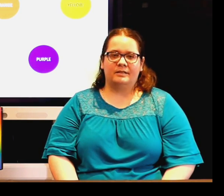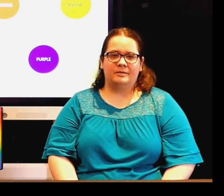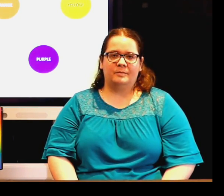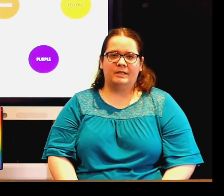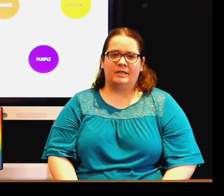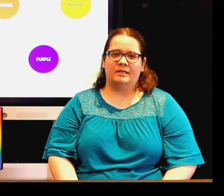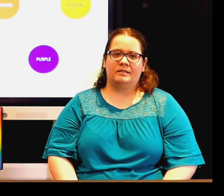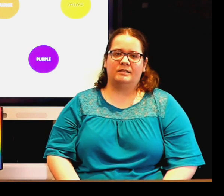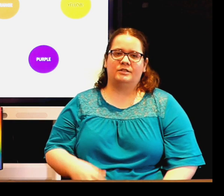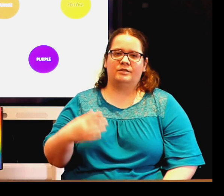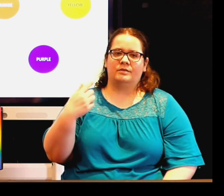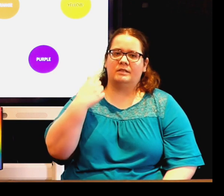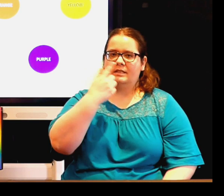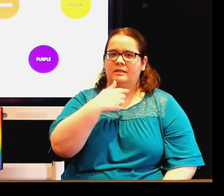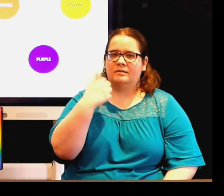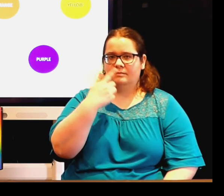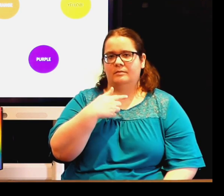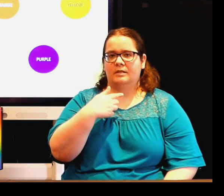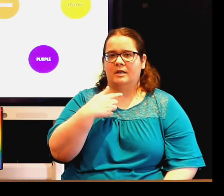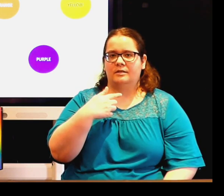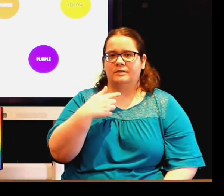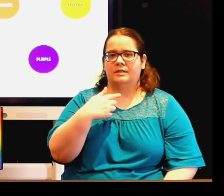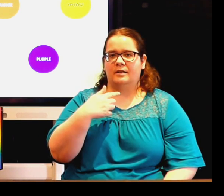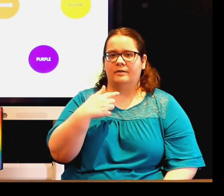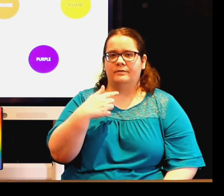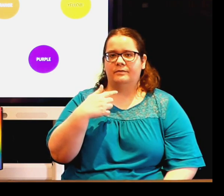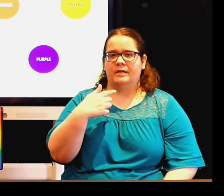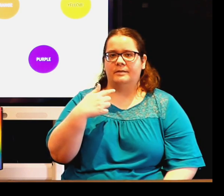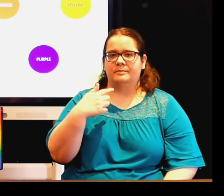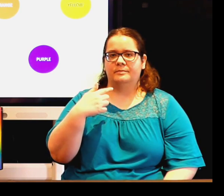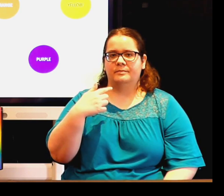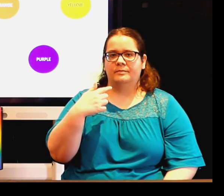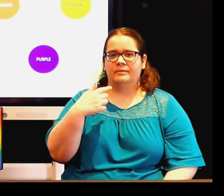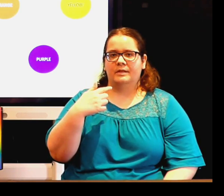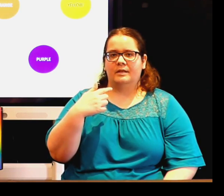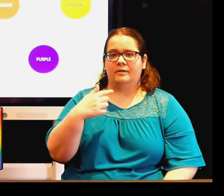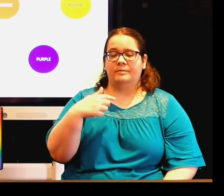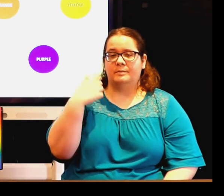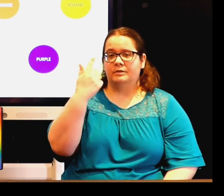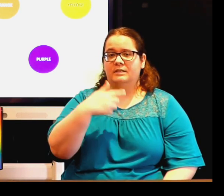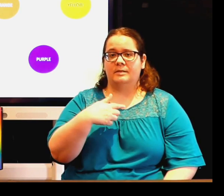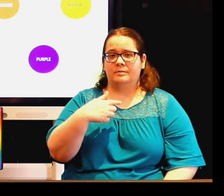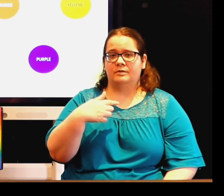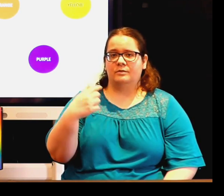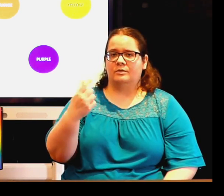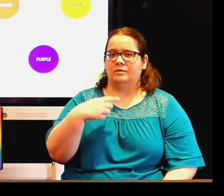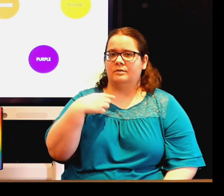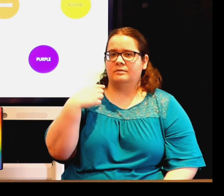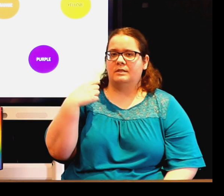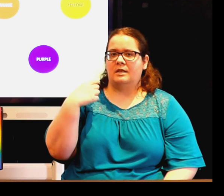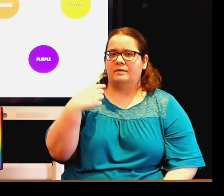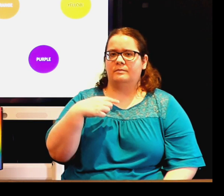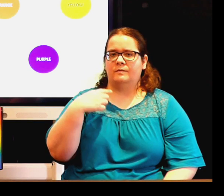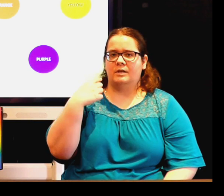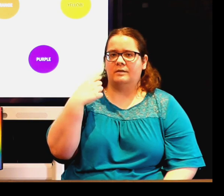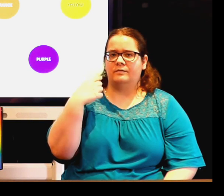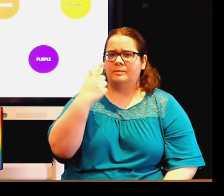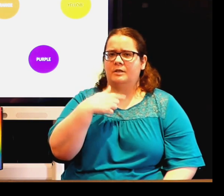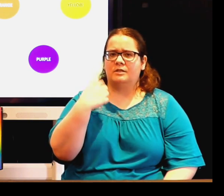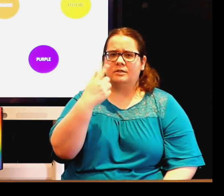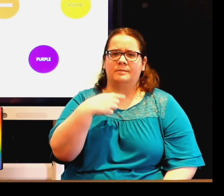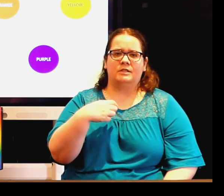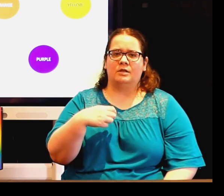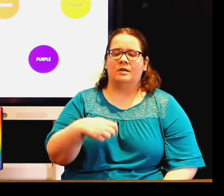because that's generally the colors of people's lips or say you have lip gloss or lipstick on,